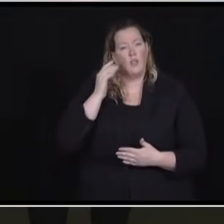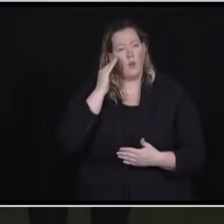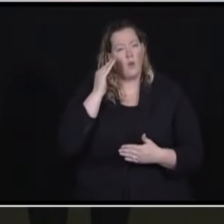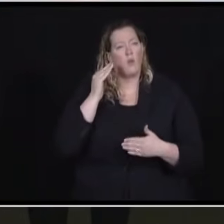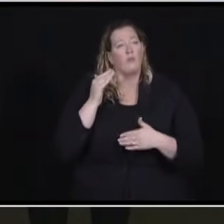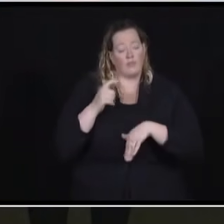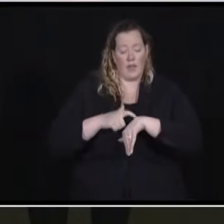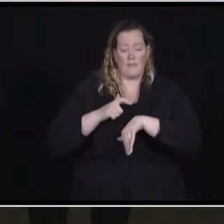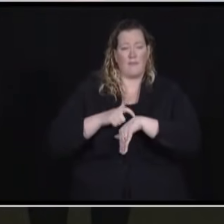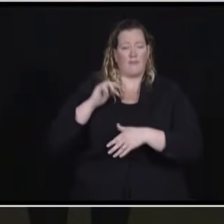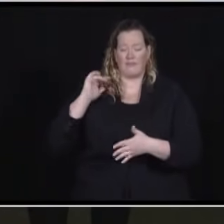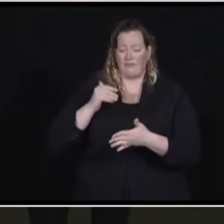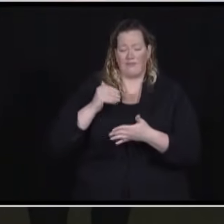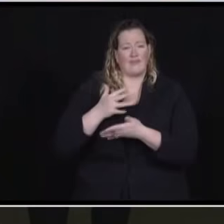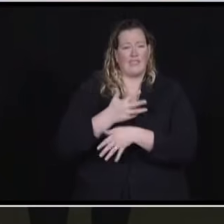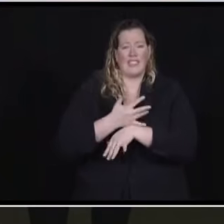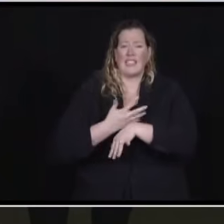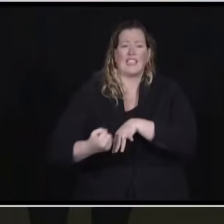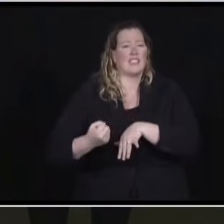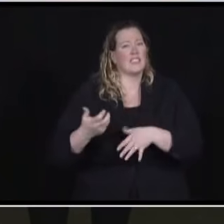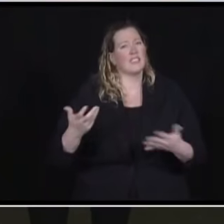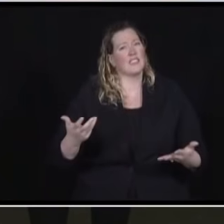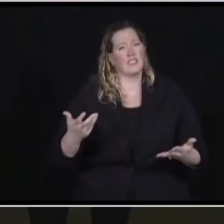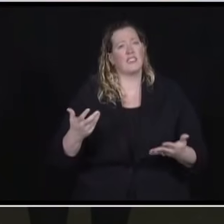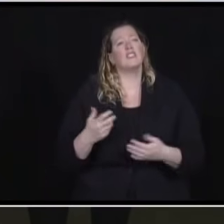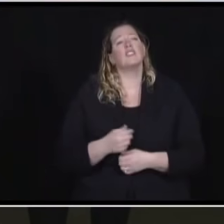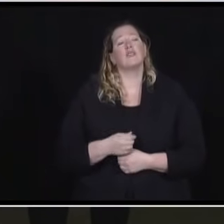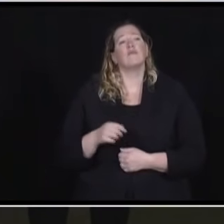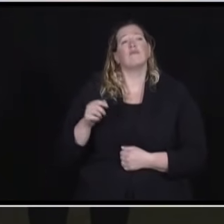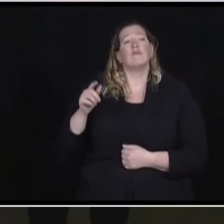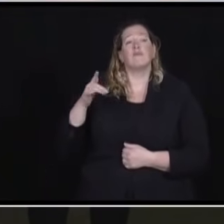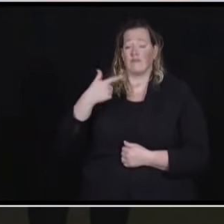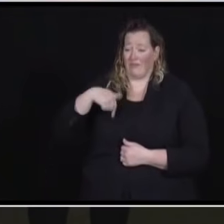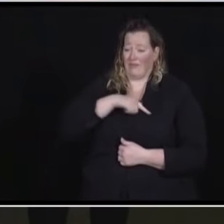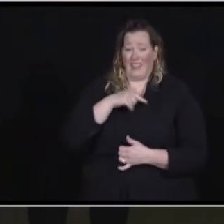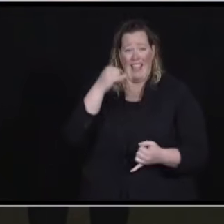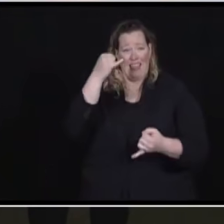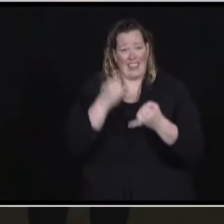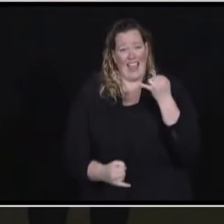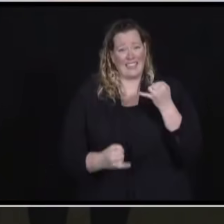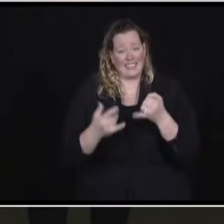minister last night, I told the prime minister that we need answers, and we expect answers.